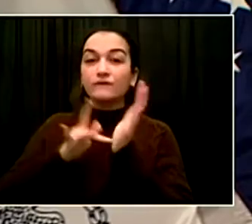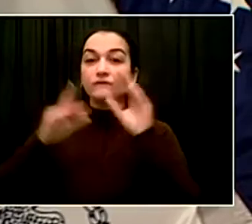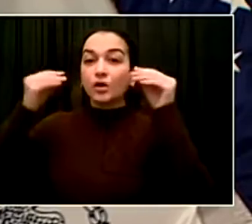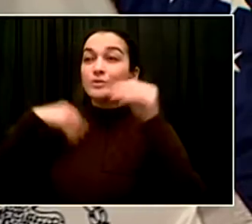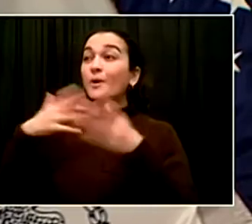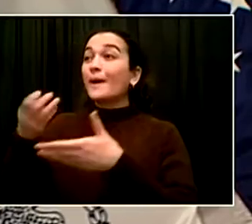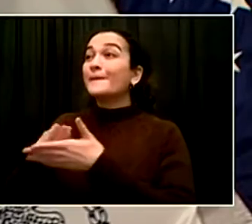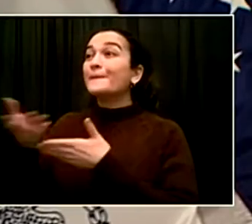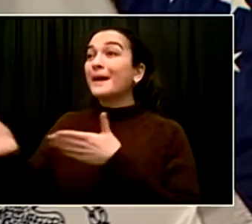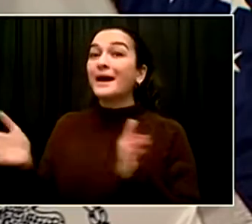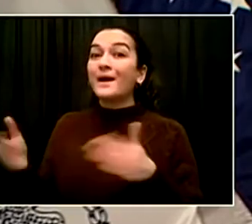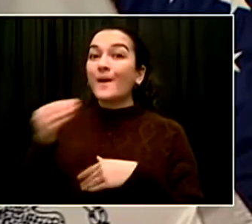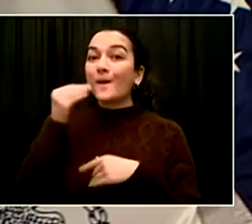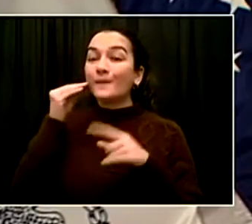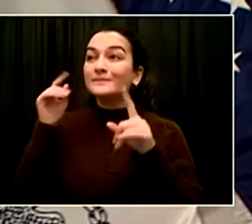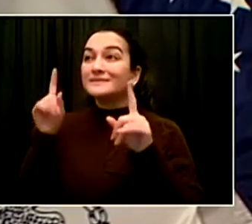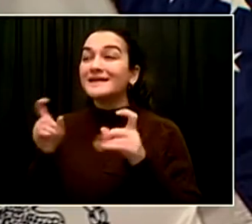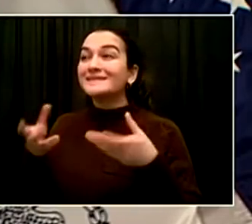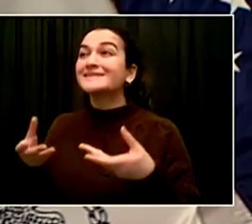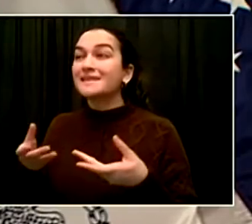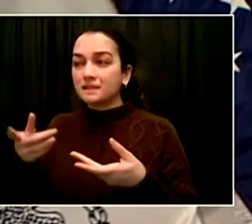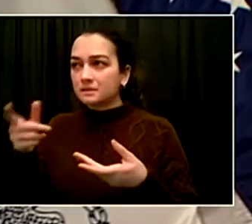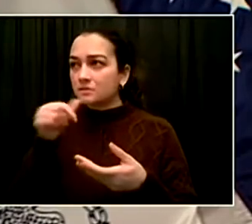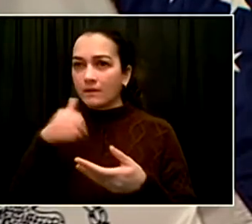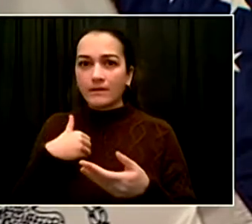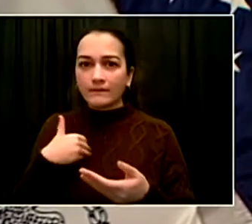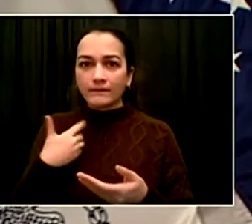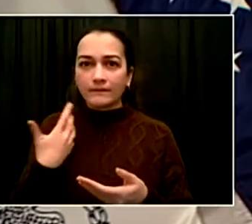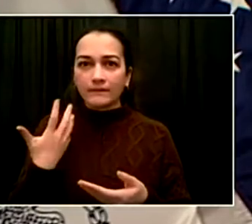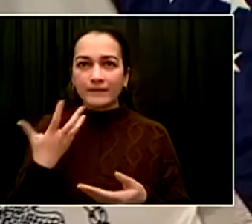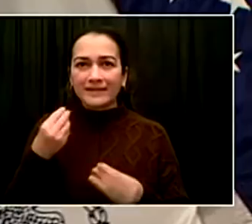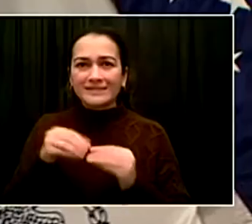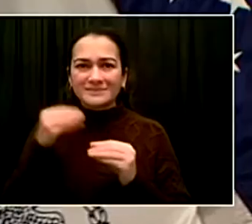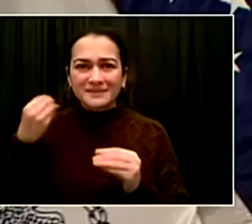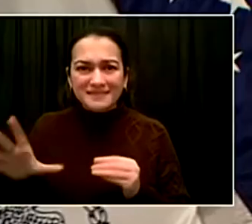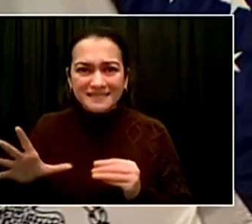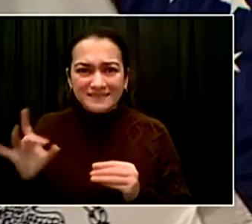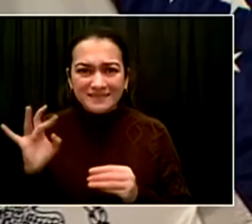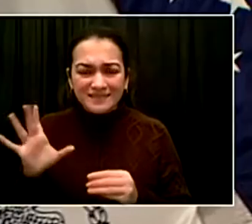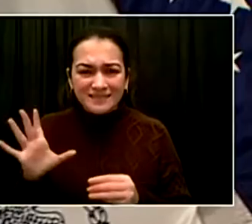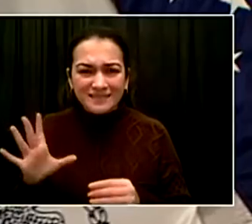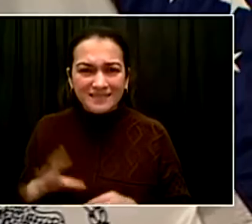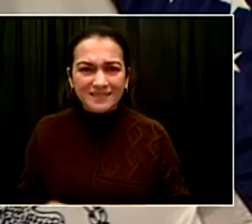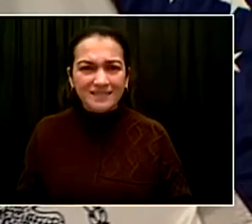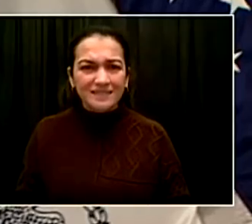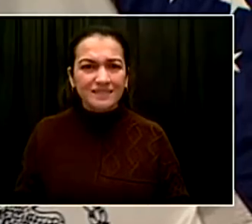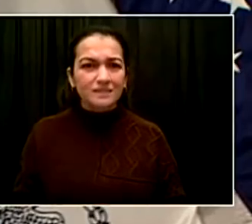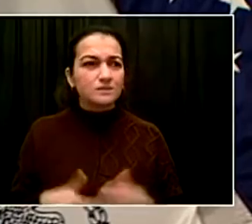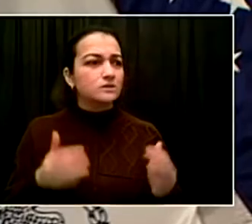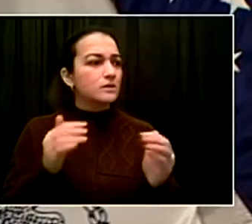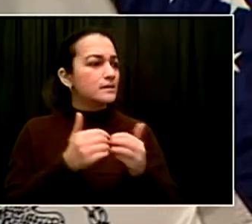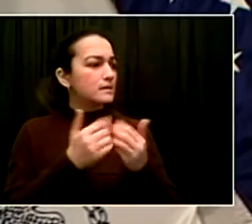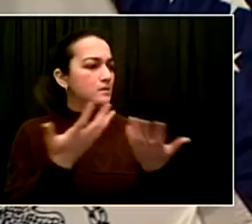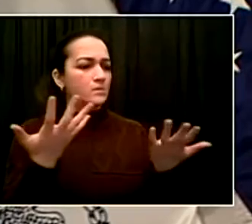DISCUSSED AND PHARMACIES SOLD